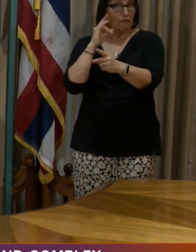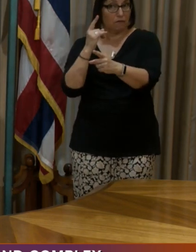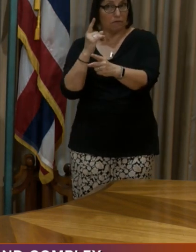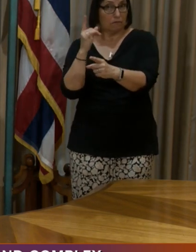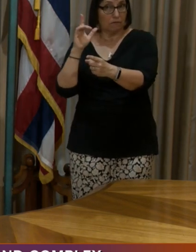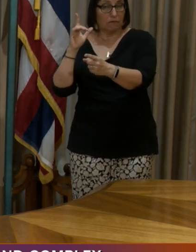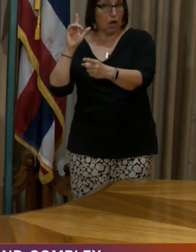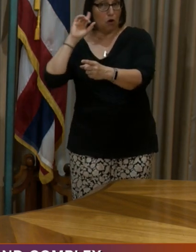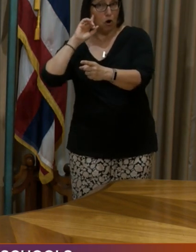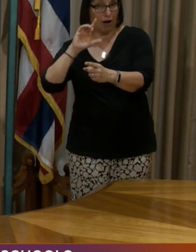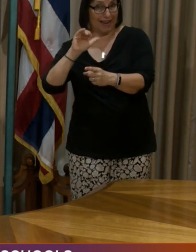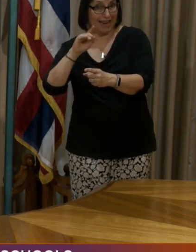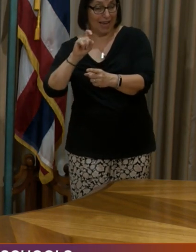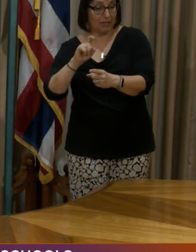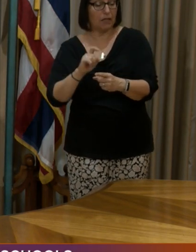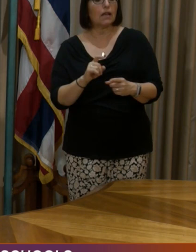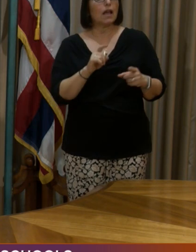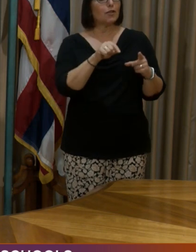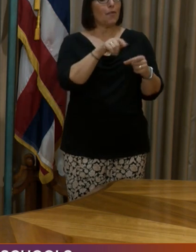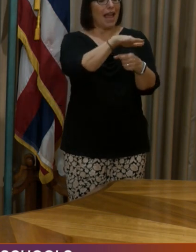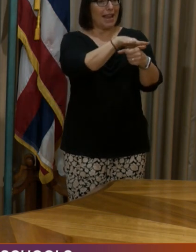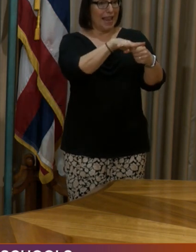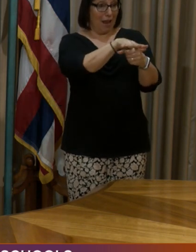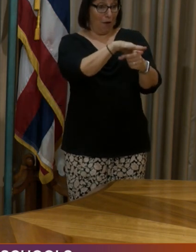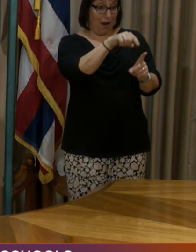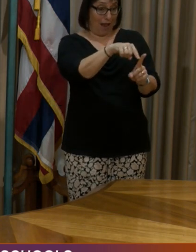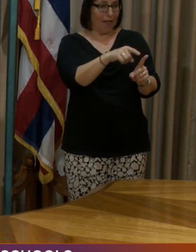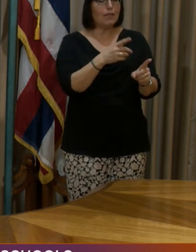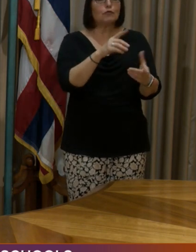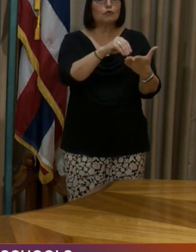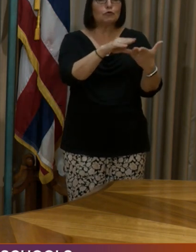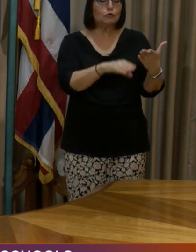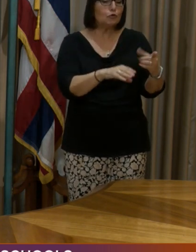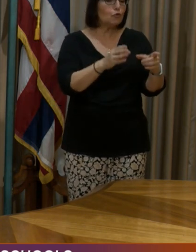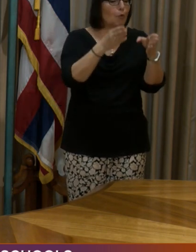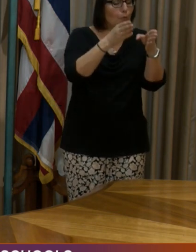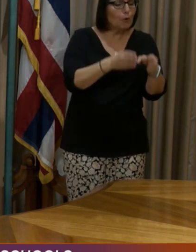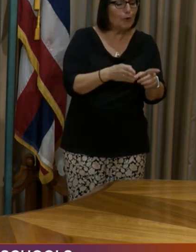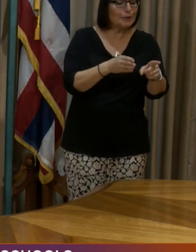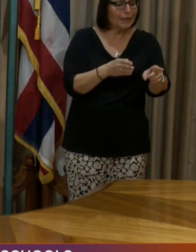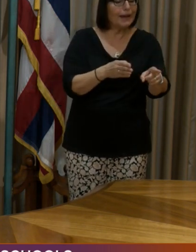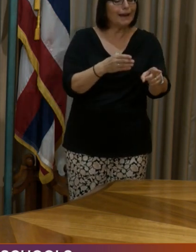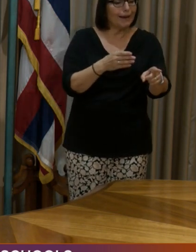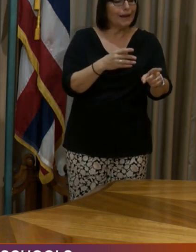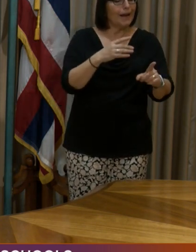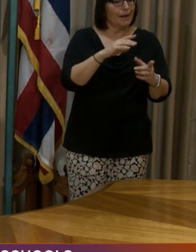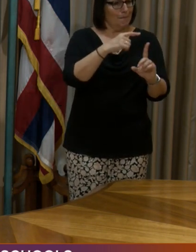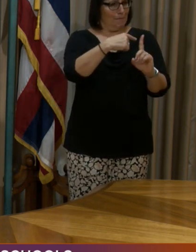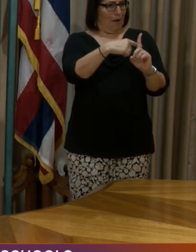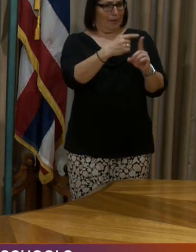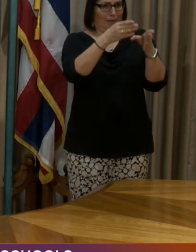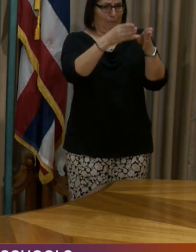NOTIFYING DOI H OR FOR DOI H IT FIRST AND IT INVOLVES CLOSING